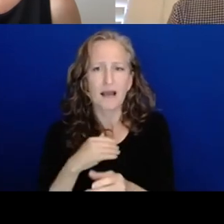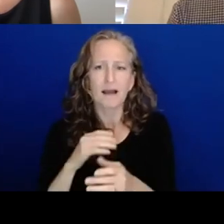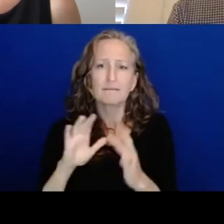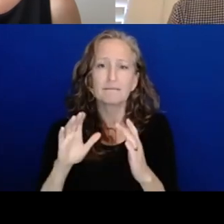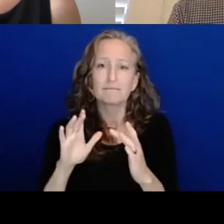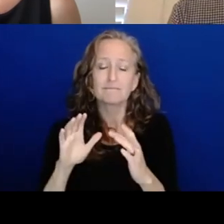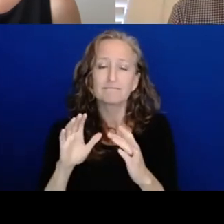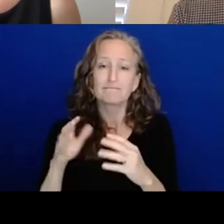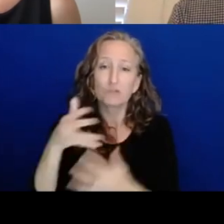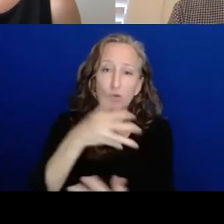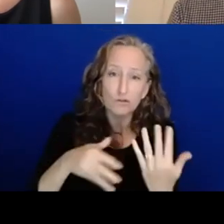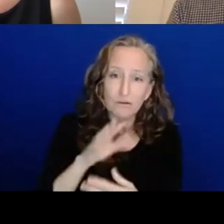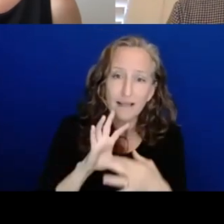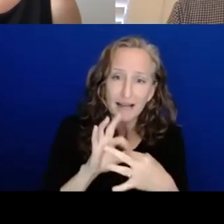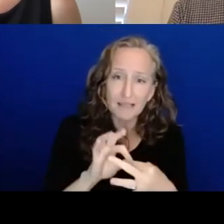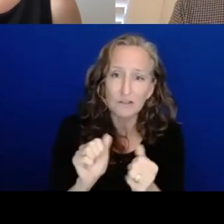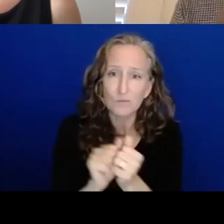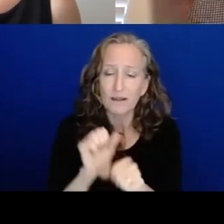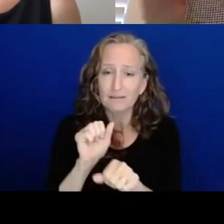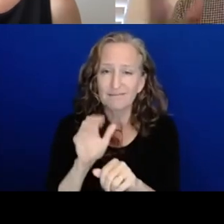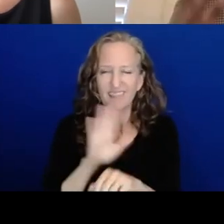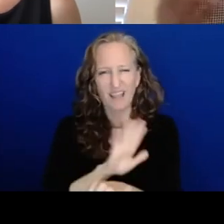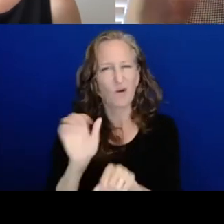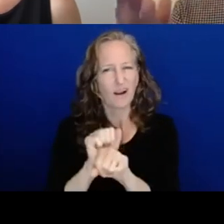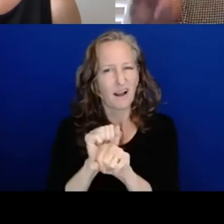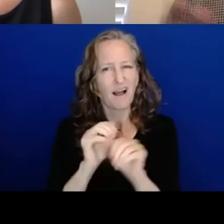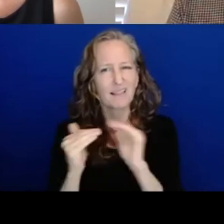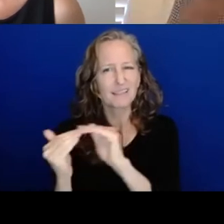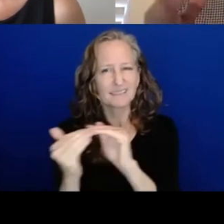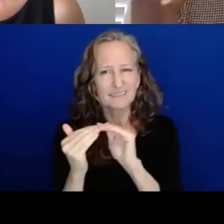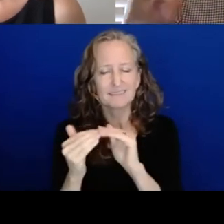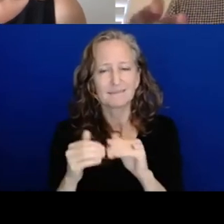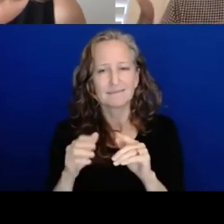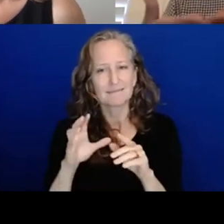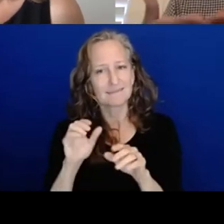to have with their colleagues. And then, of course, have to continue to still be able